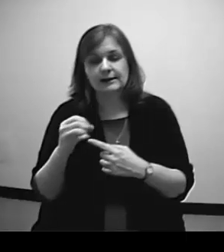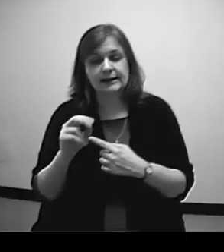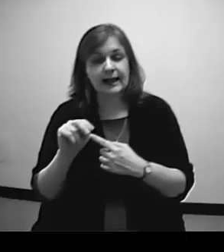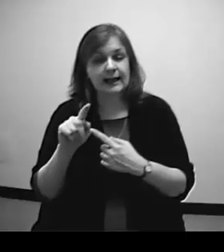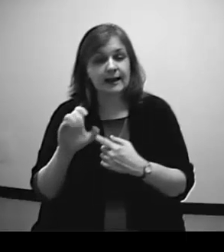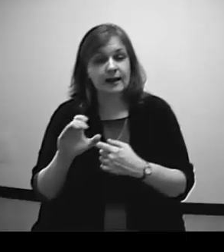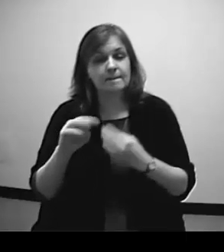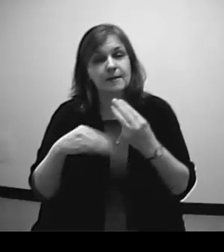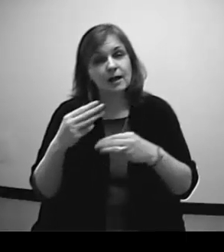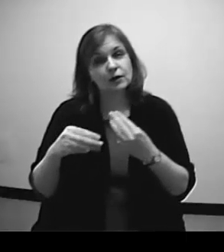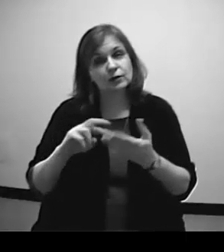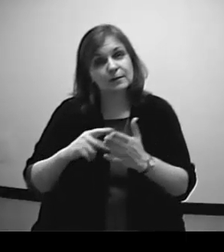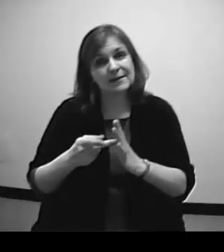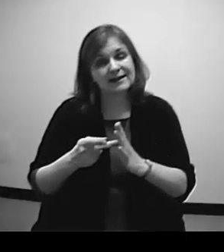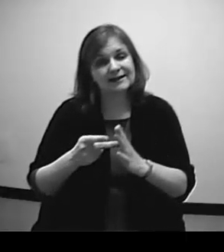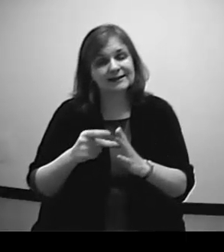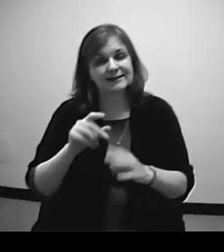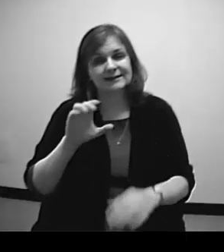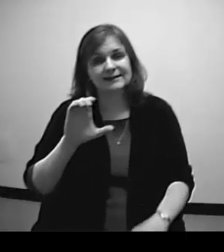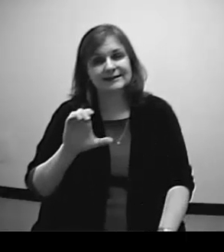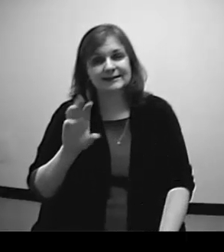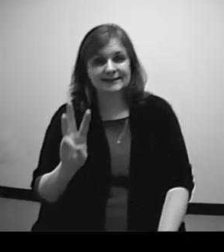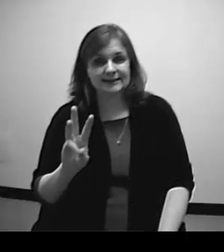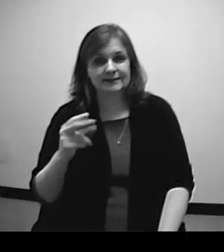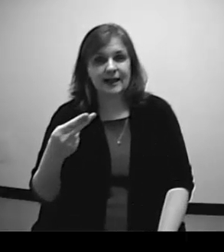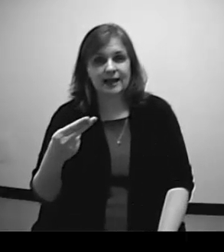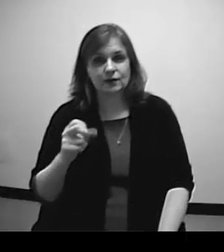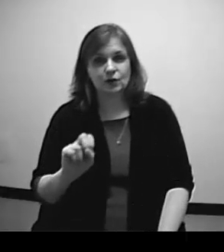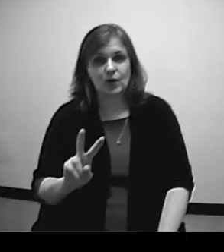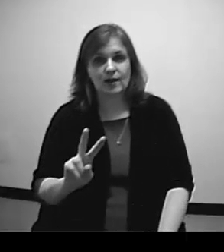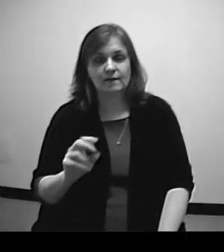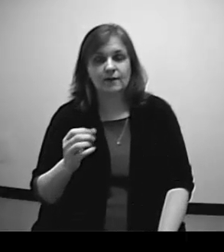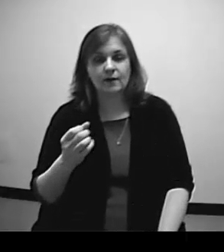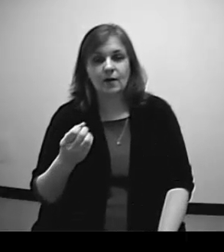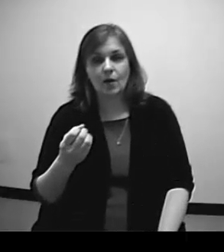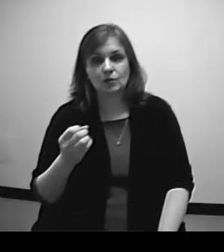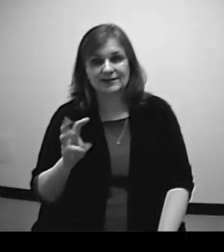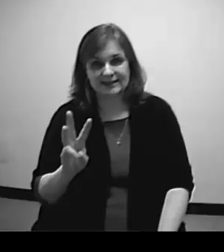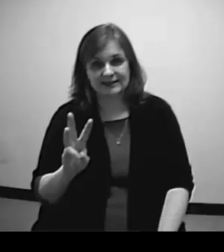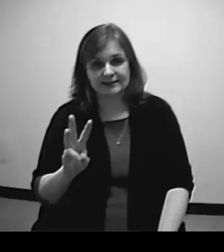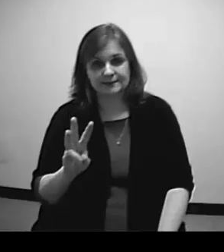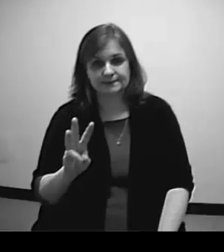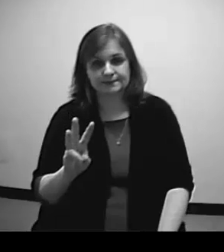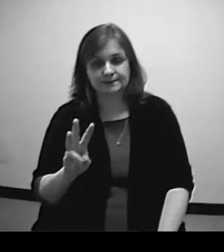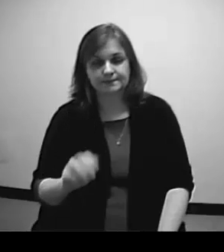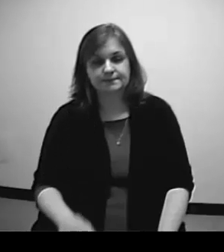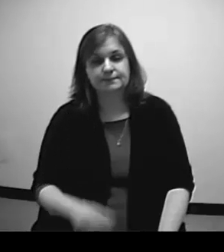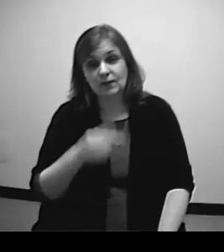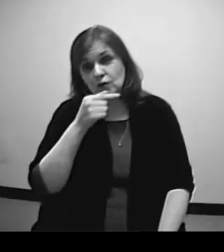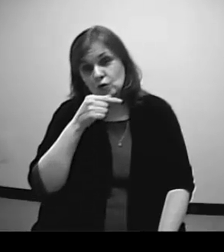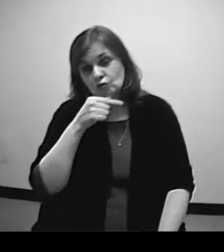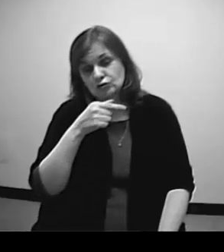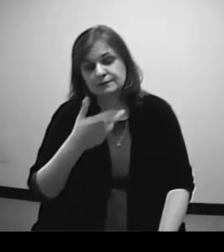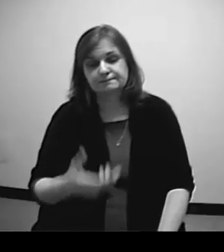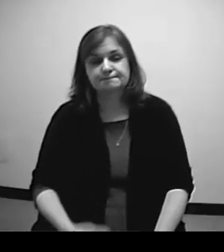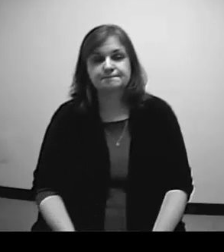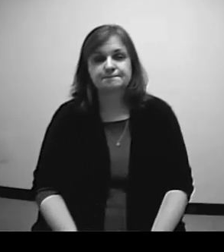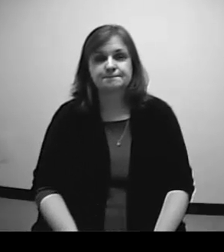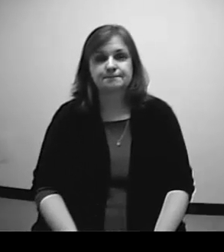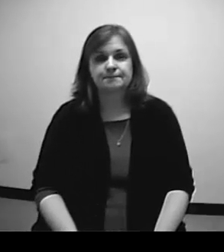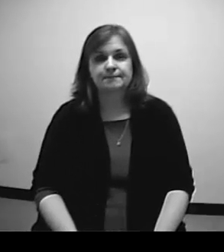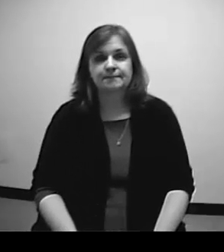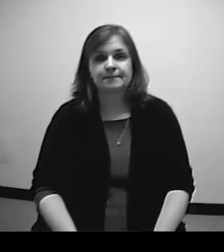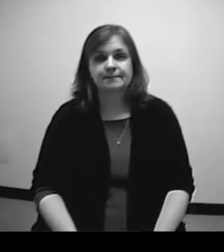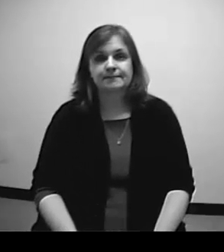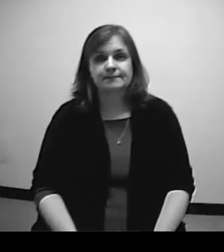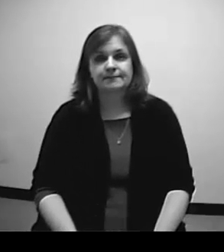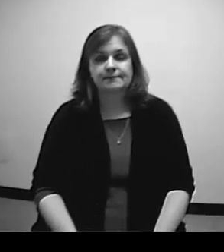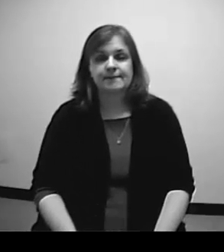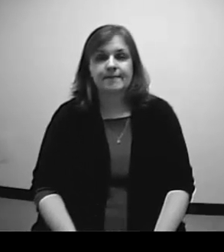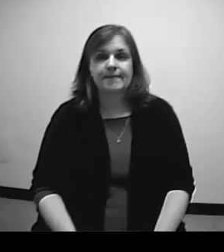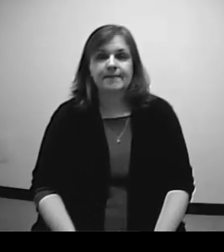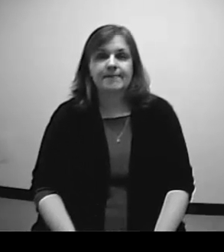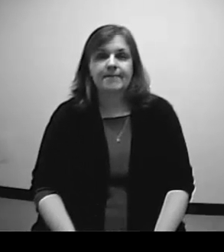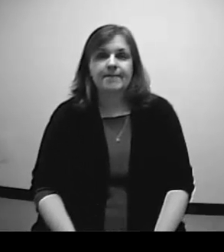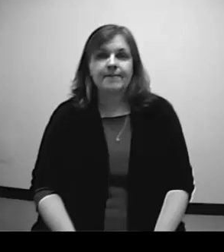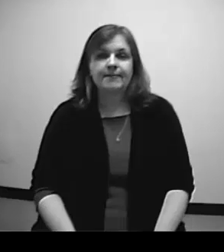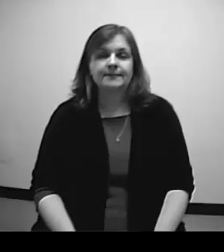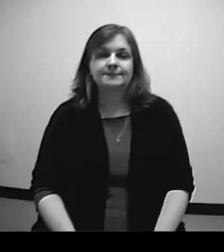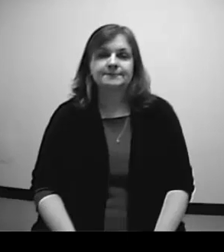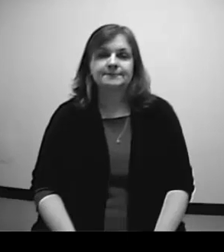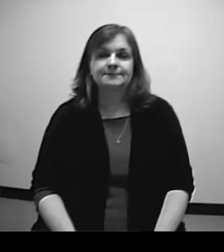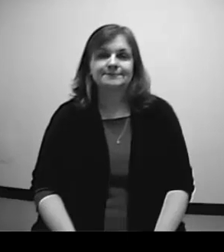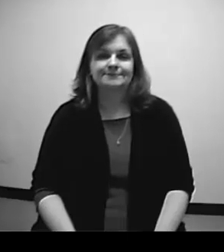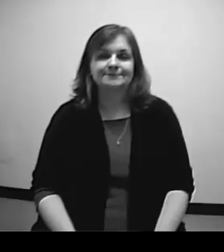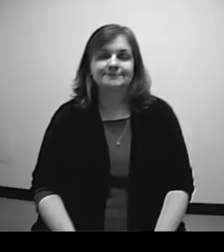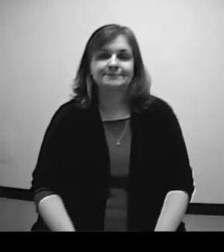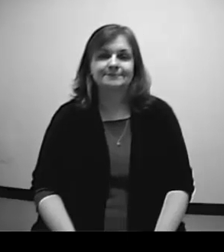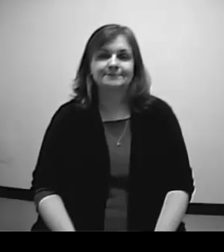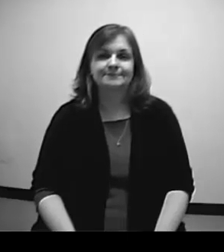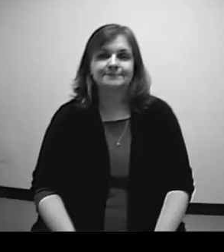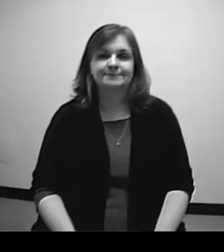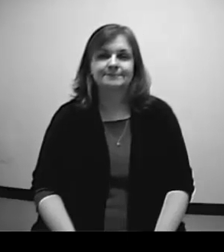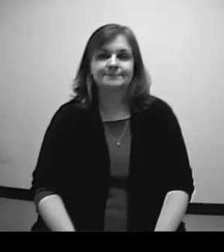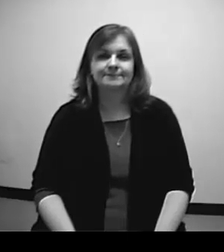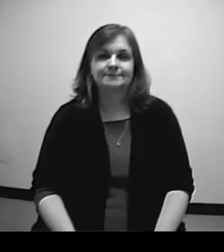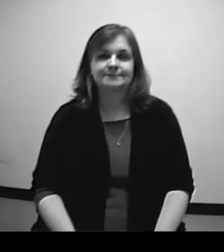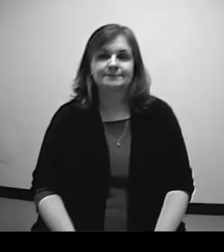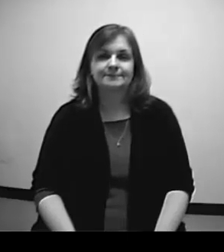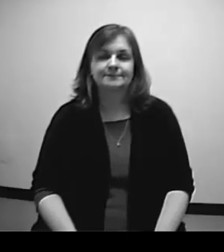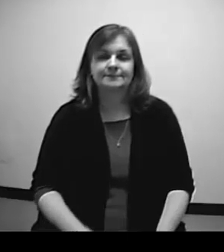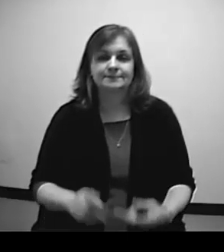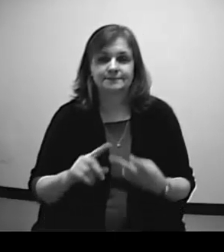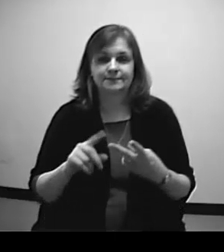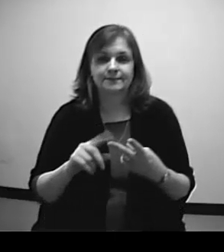simply C6H12O6 - glucose